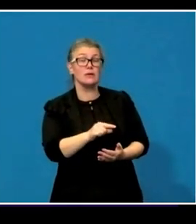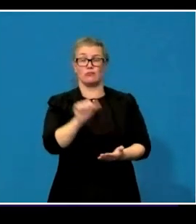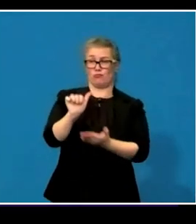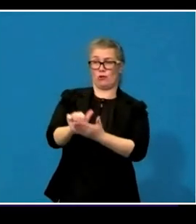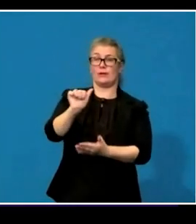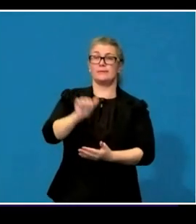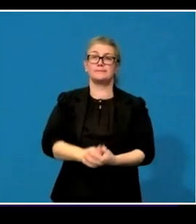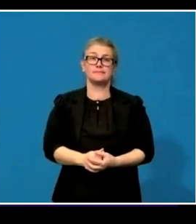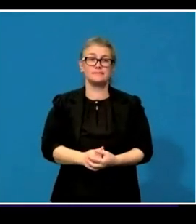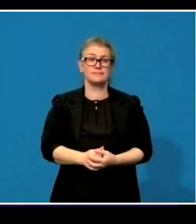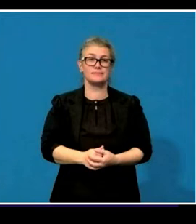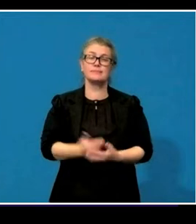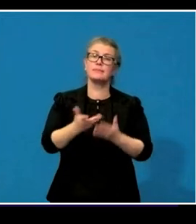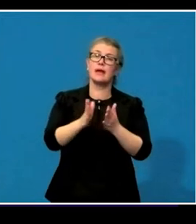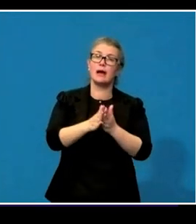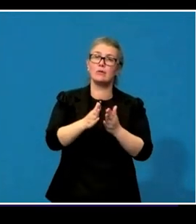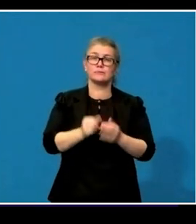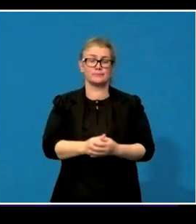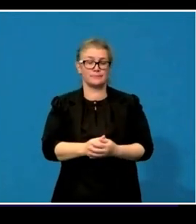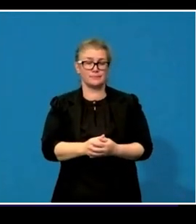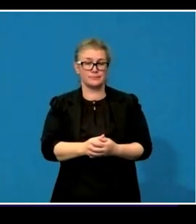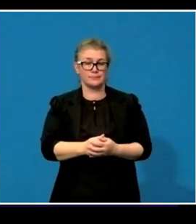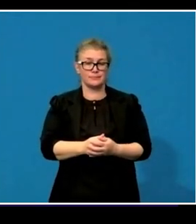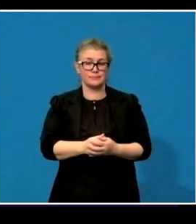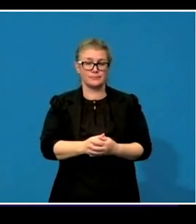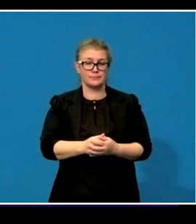In what way? JOAN: It doesn't pay for his overnight accommodation.